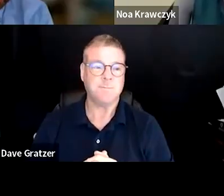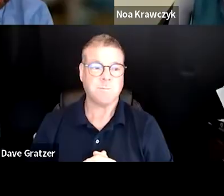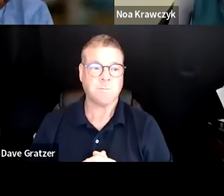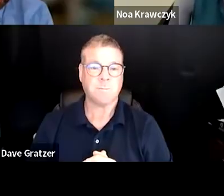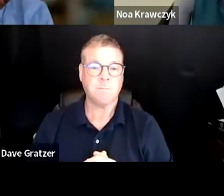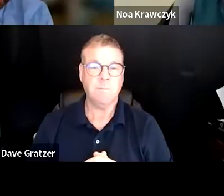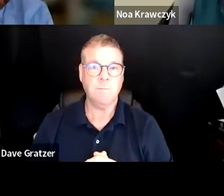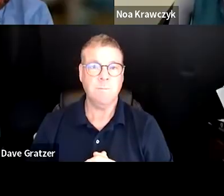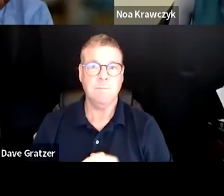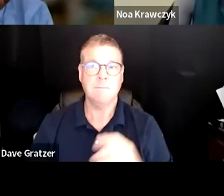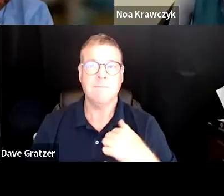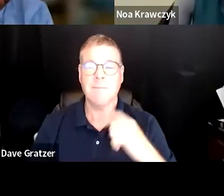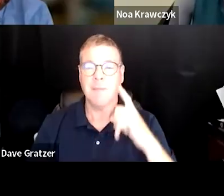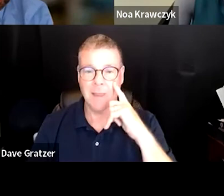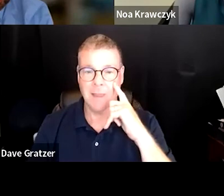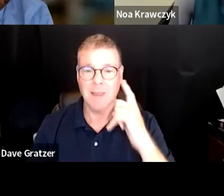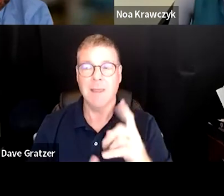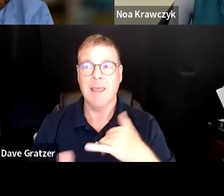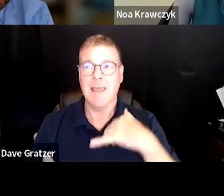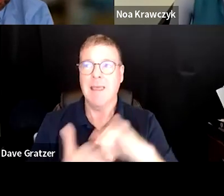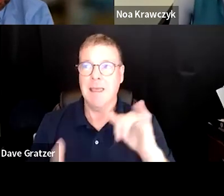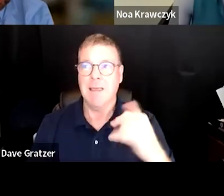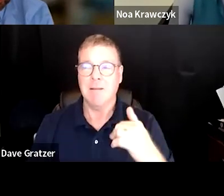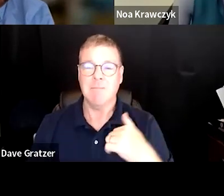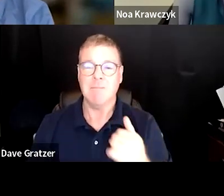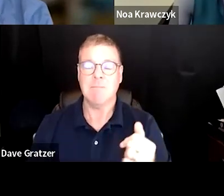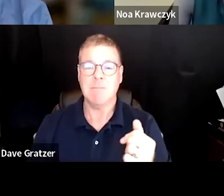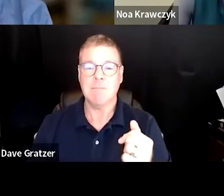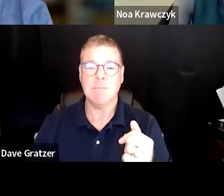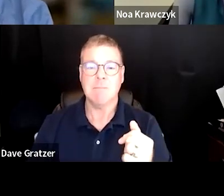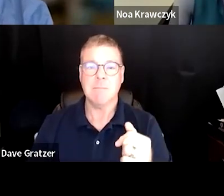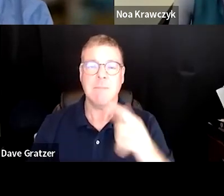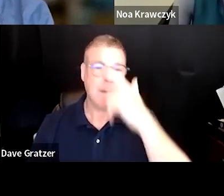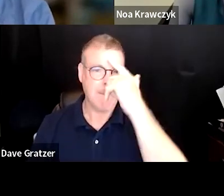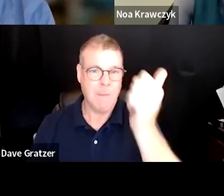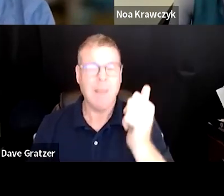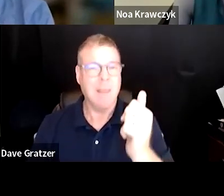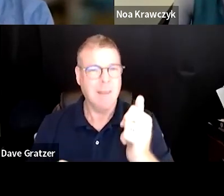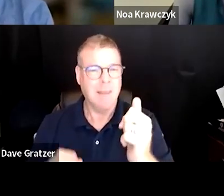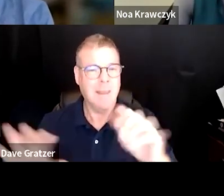I think I'd like to start with Medicaid because there was a pretty active conversation